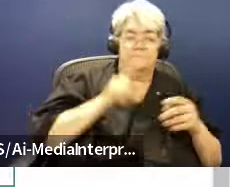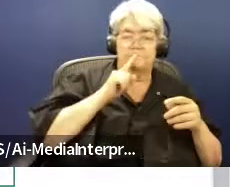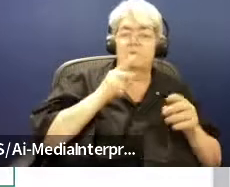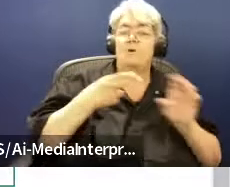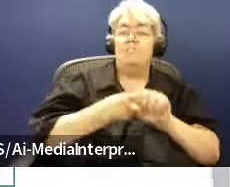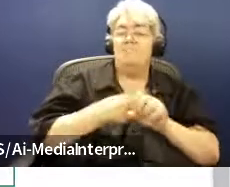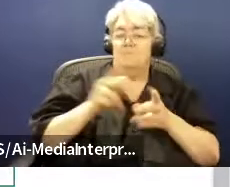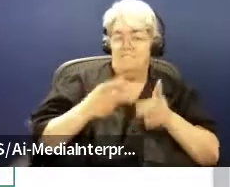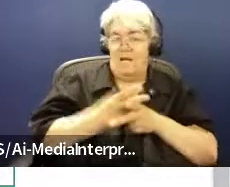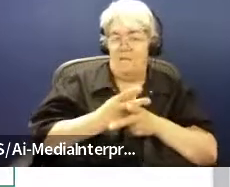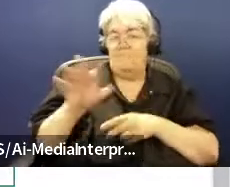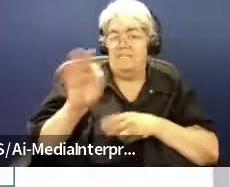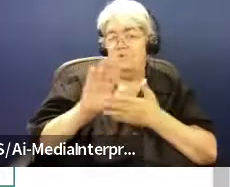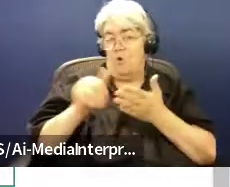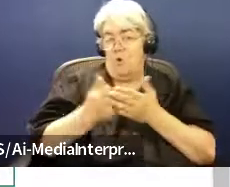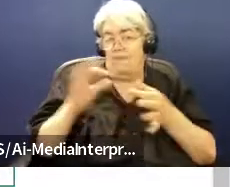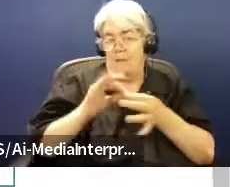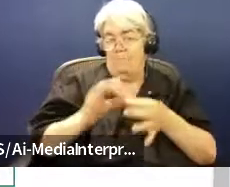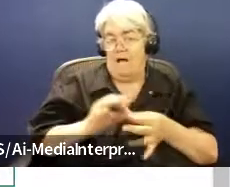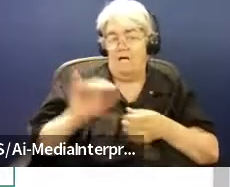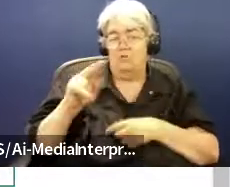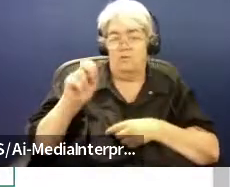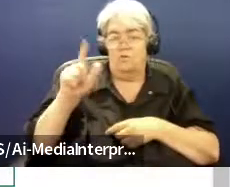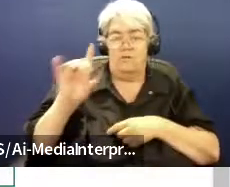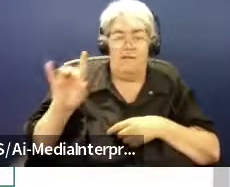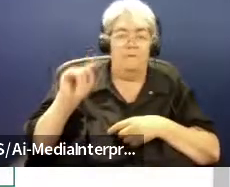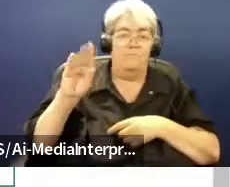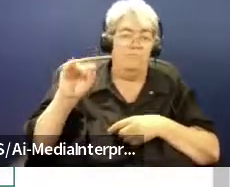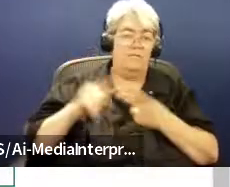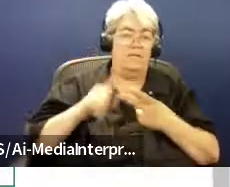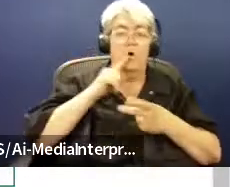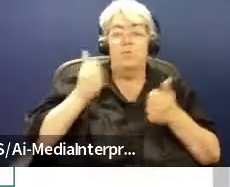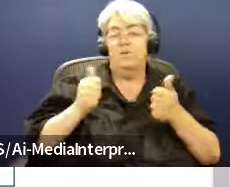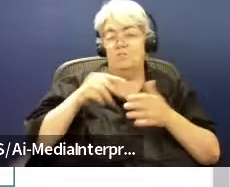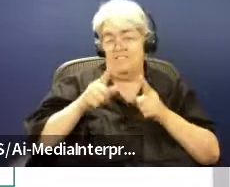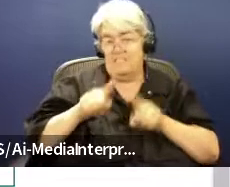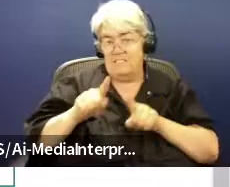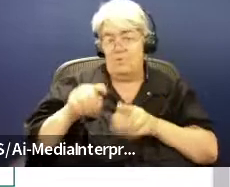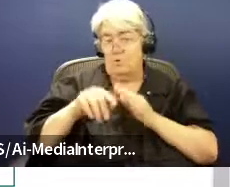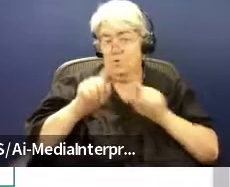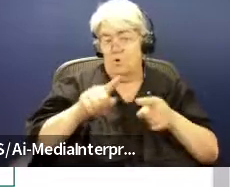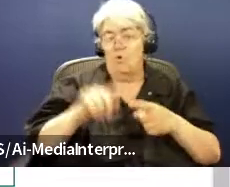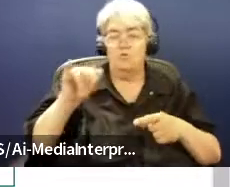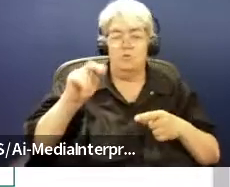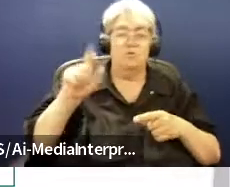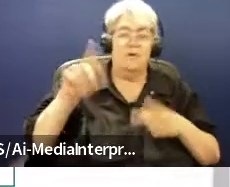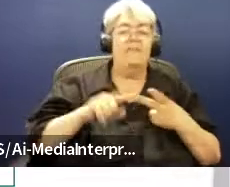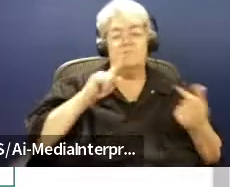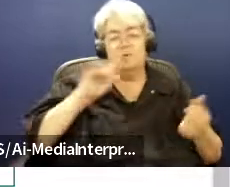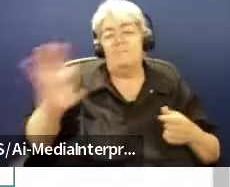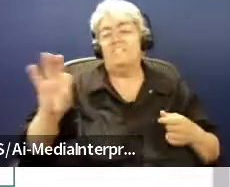checkbox not checked. MATT HACKETT: Here is a checkbox. As the screen reader user you can simply press the to select… Whoops.